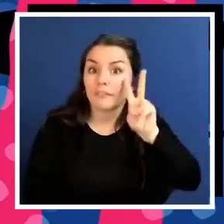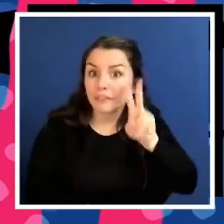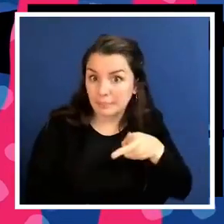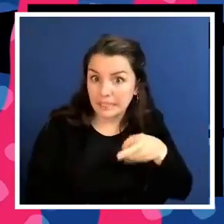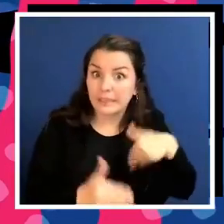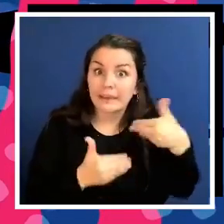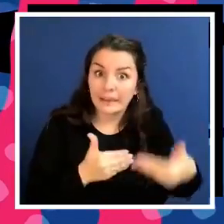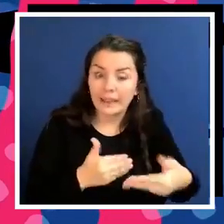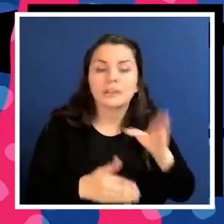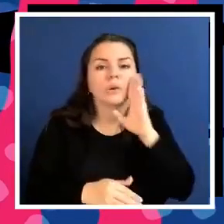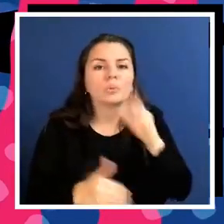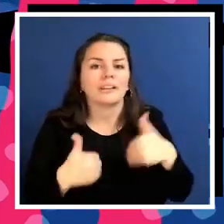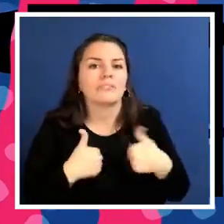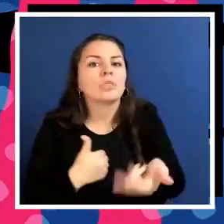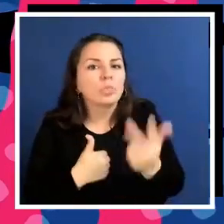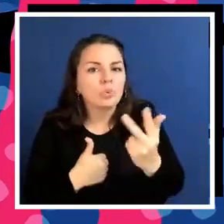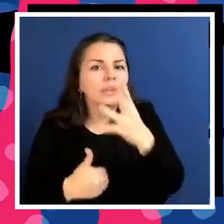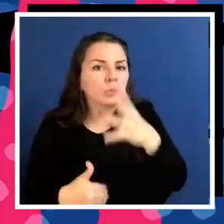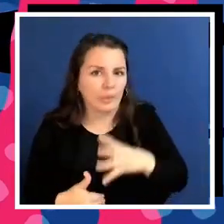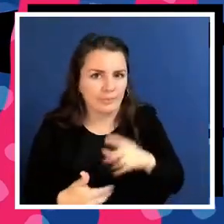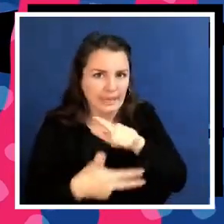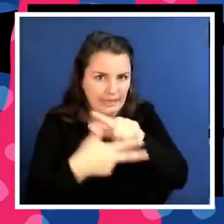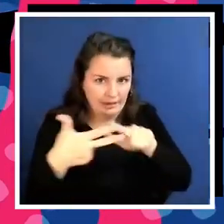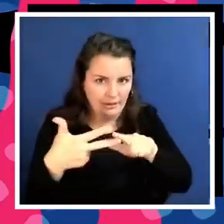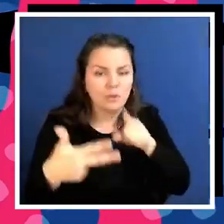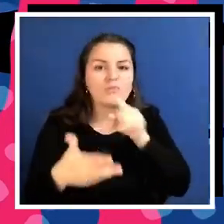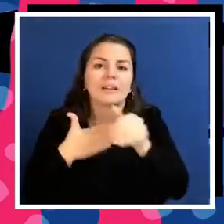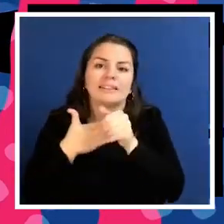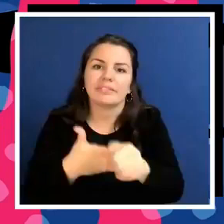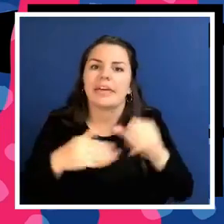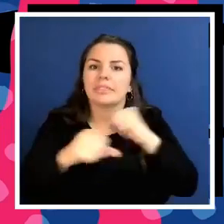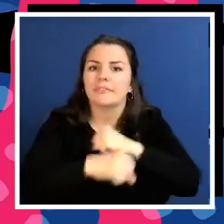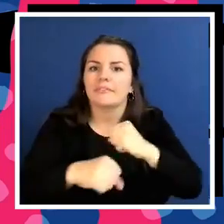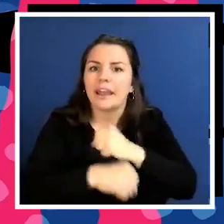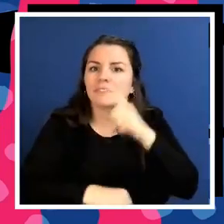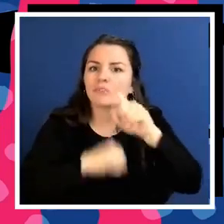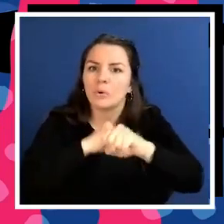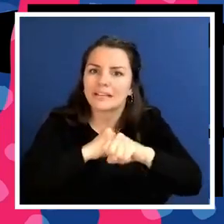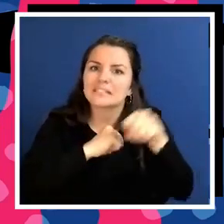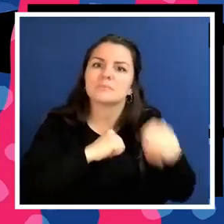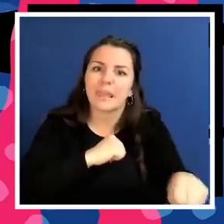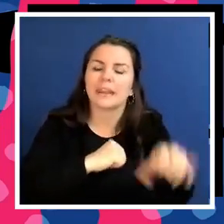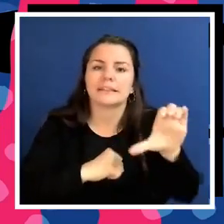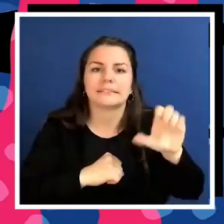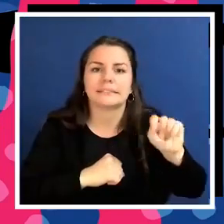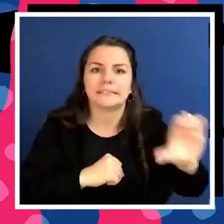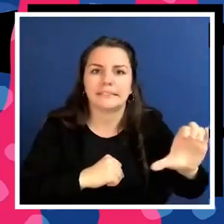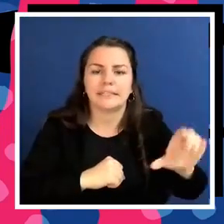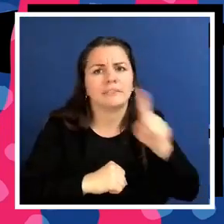TODAY.